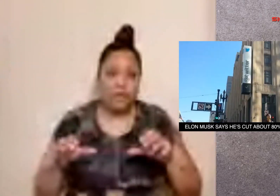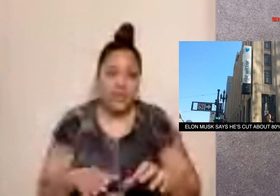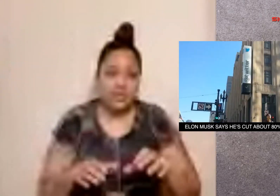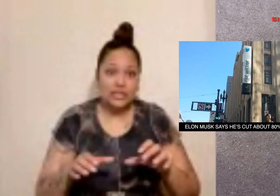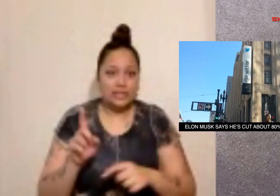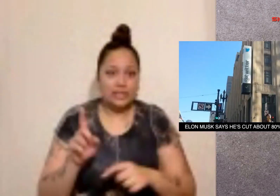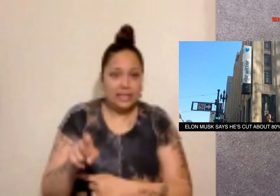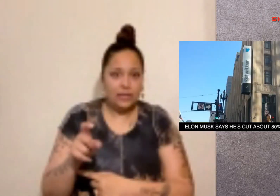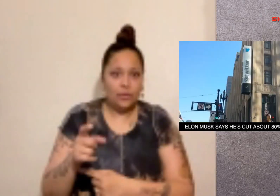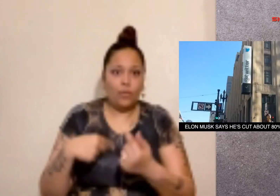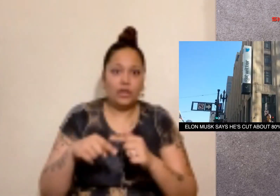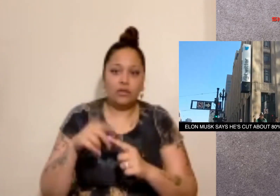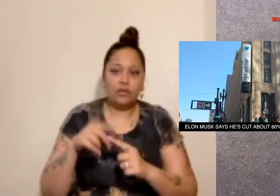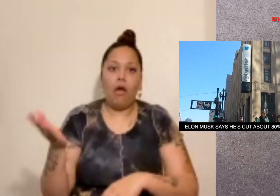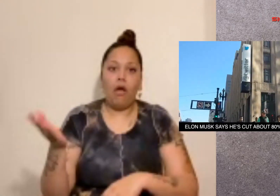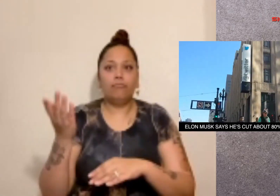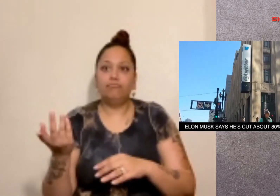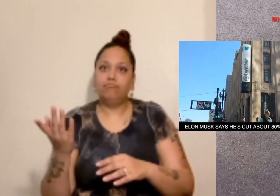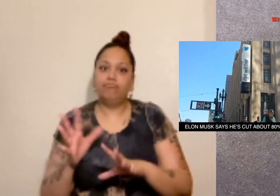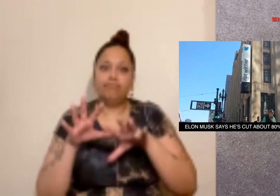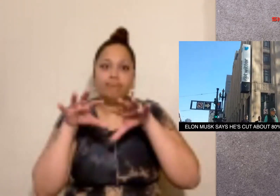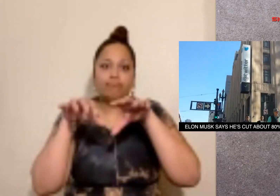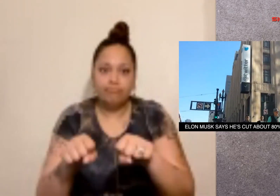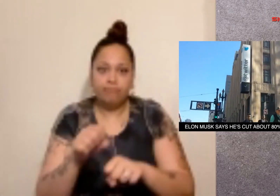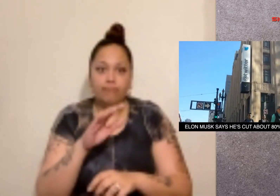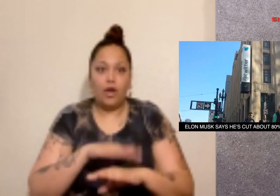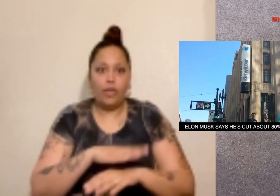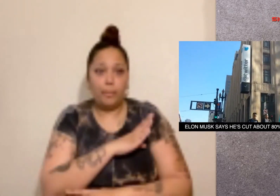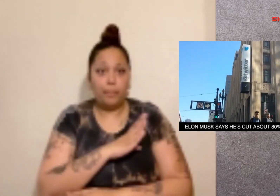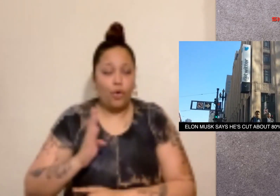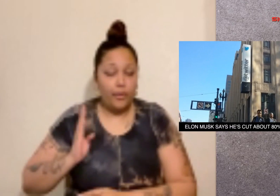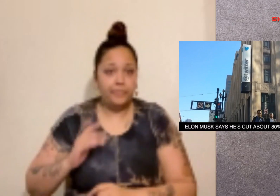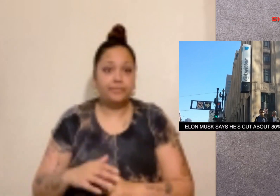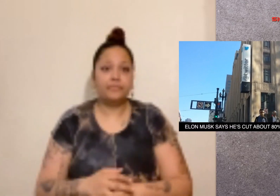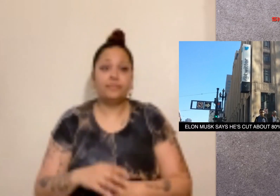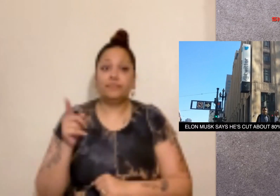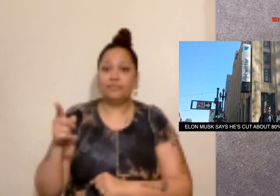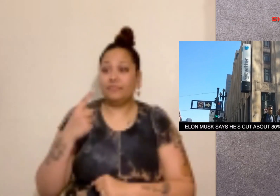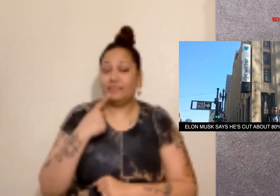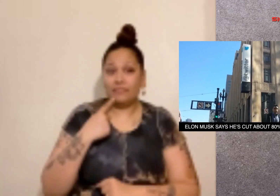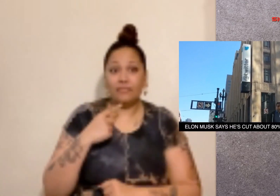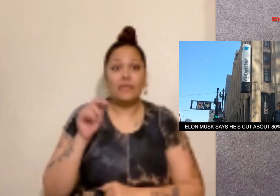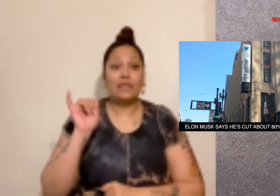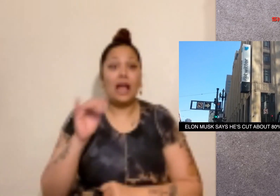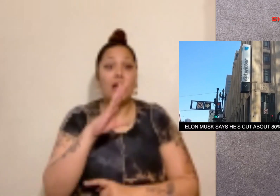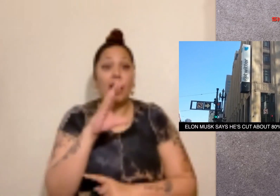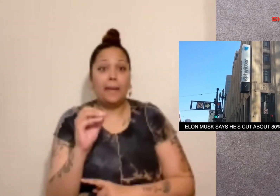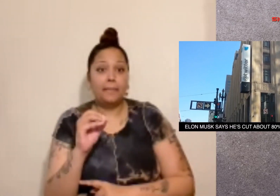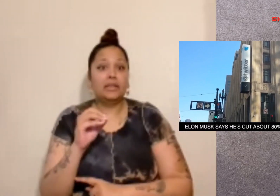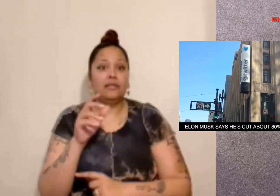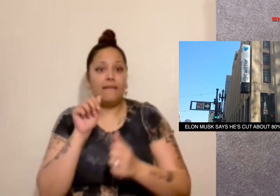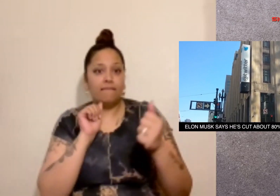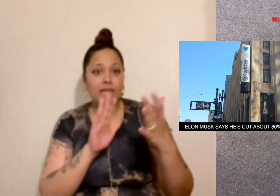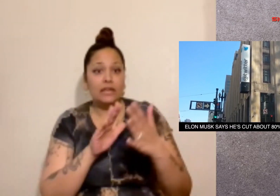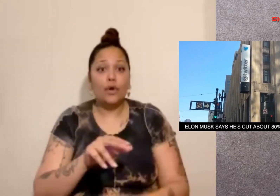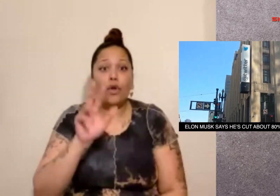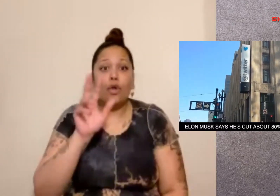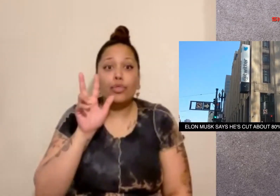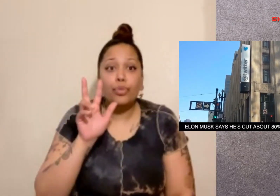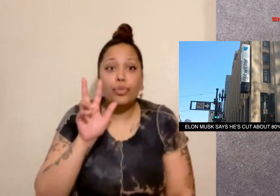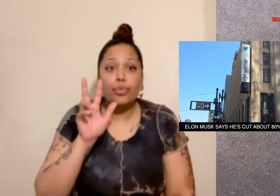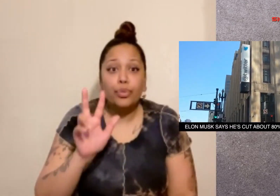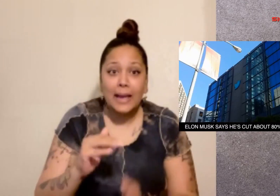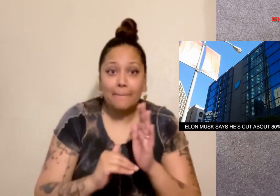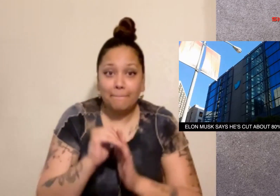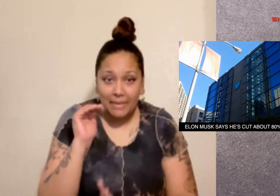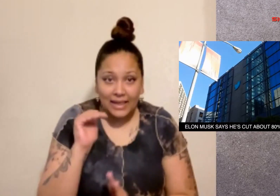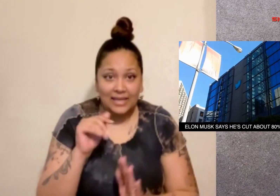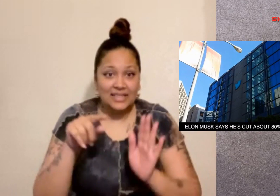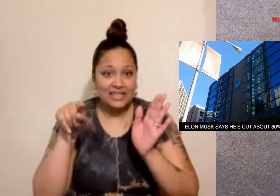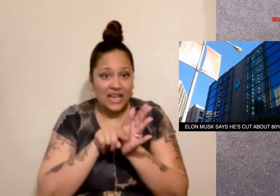when he came on board he claimed the company was facing a $3 billion negative cash flow